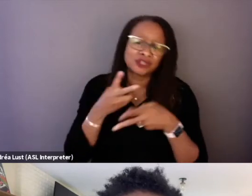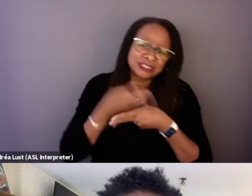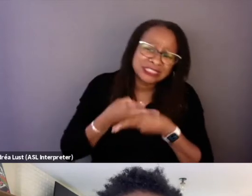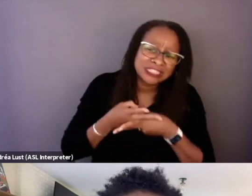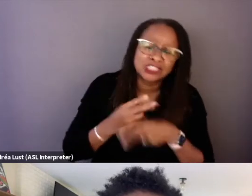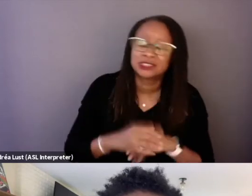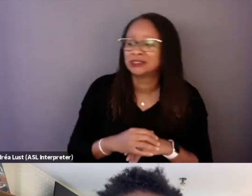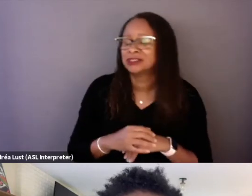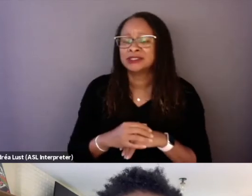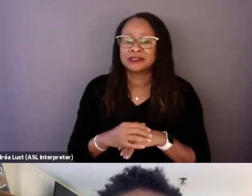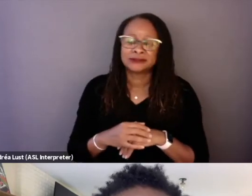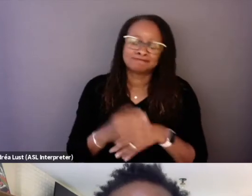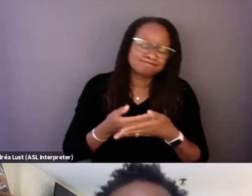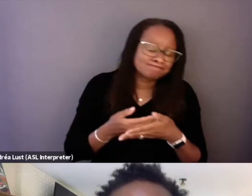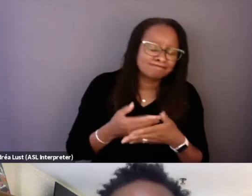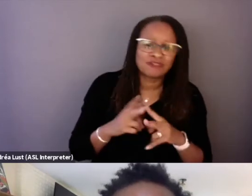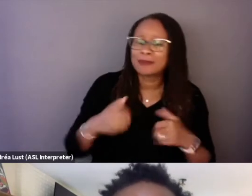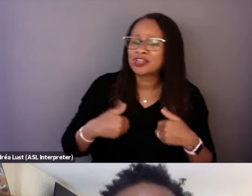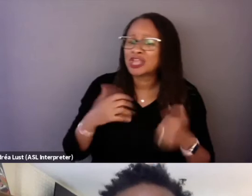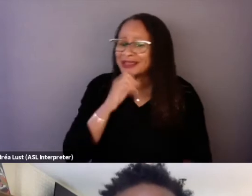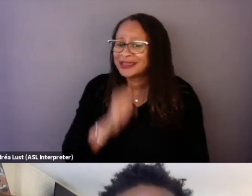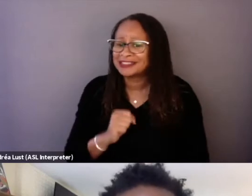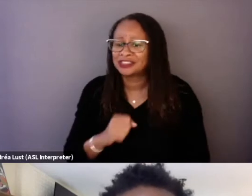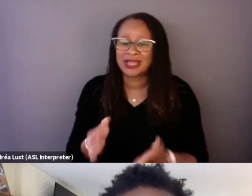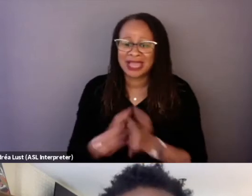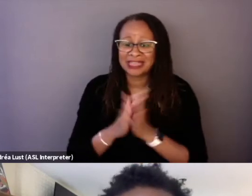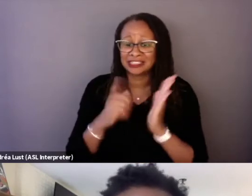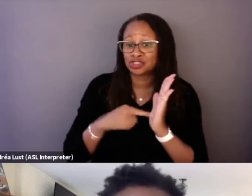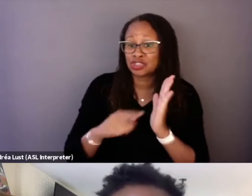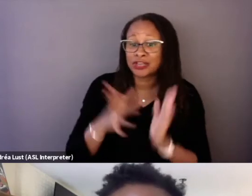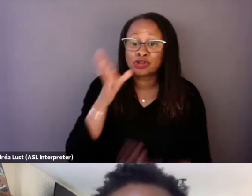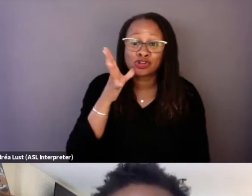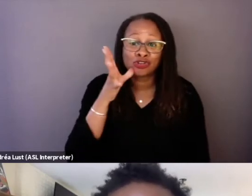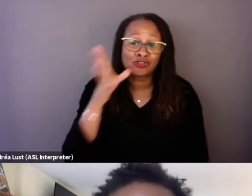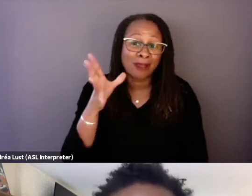You know, someone who was, like, from a young age asking to, like, check her grandmother's blood sugar,